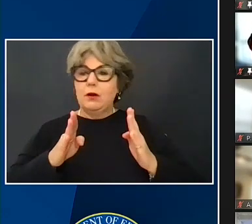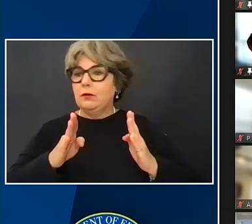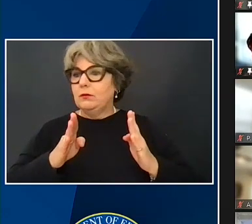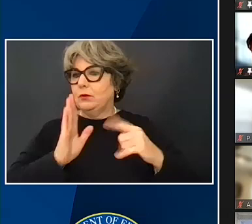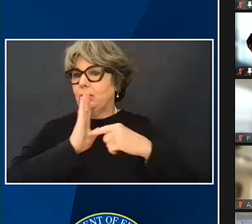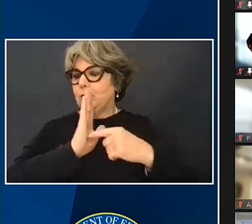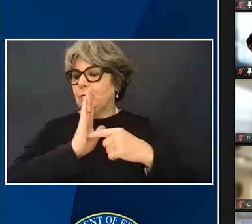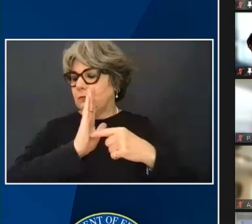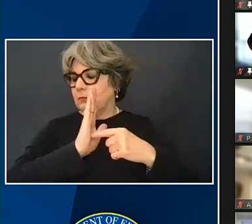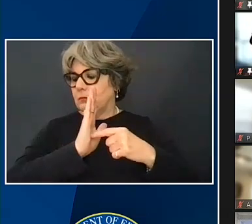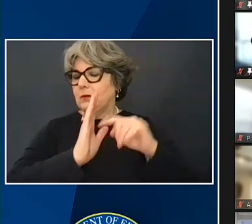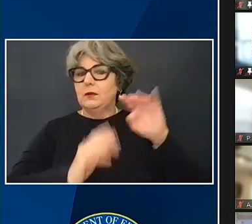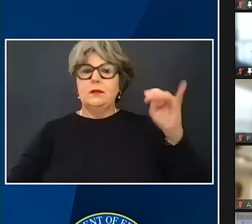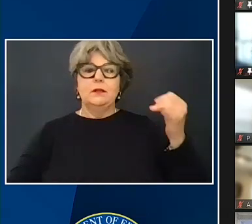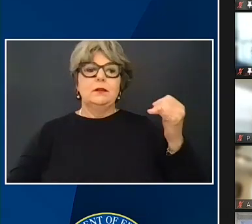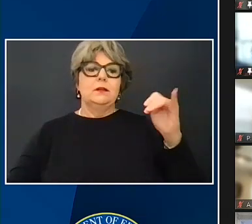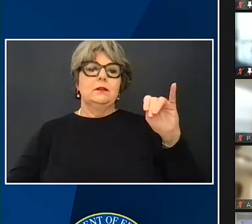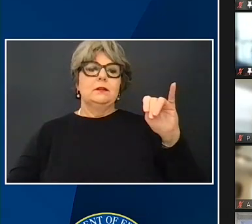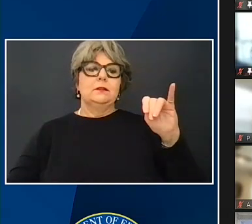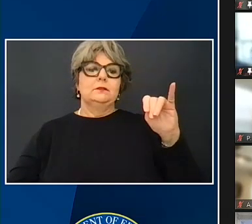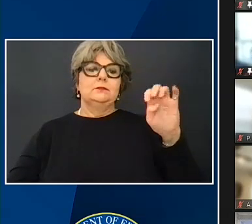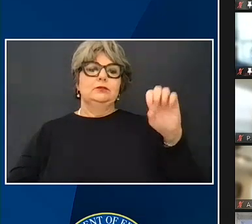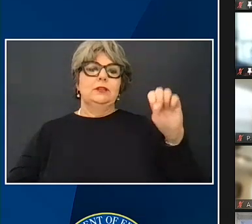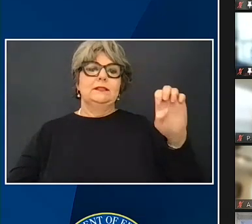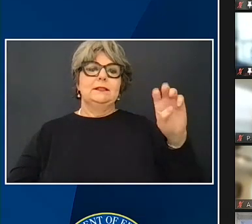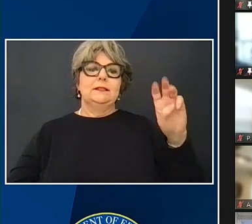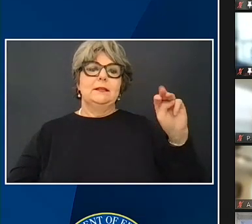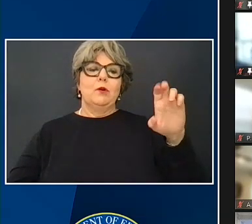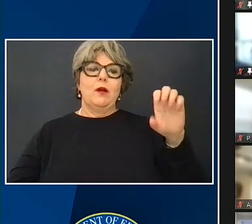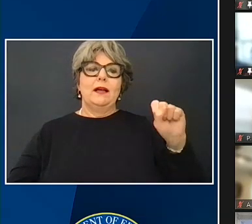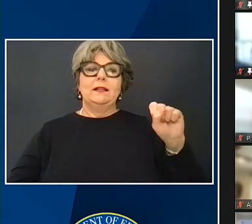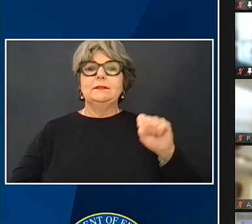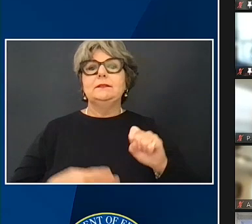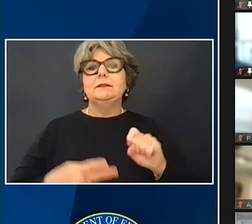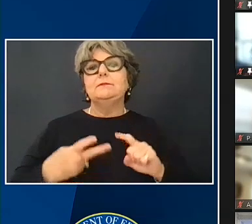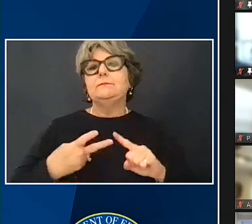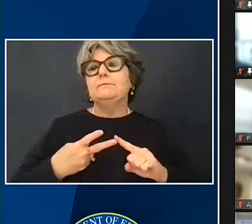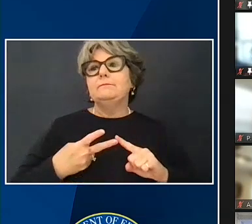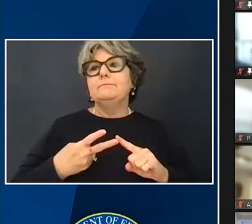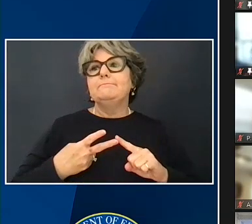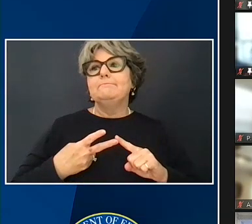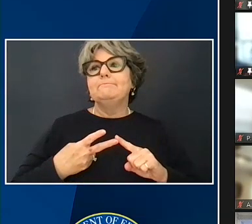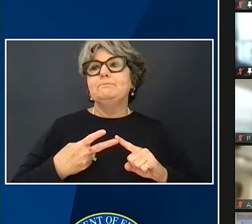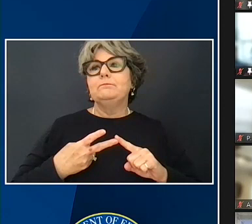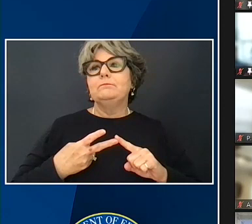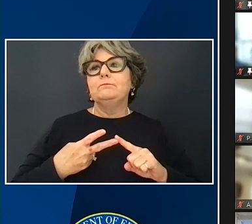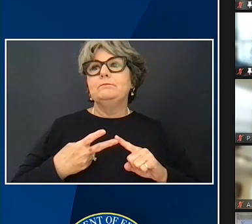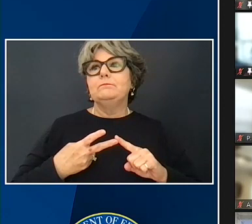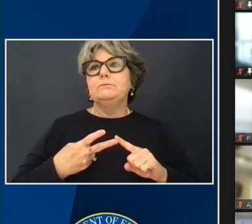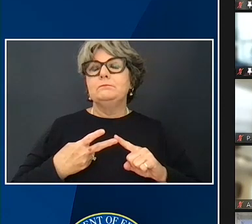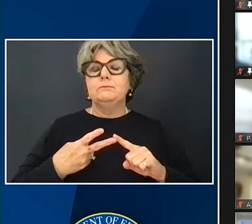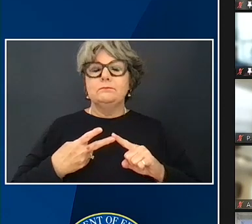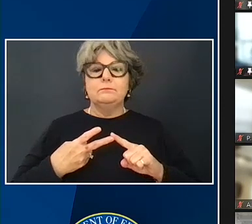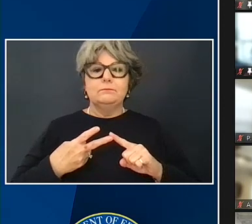Jesse Morales. I don't see her but I will let you know once she joins. But we are